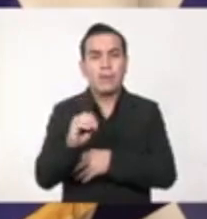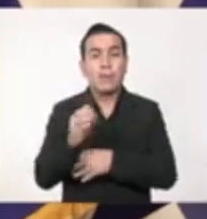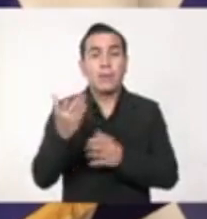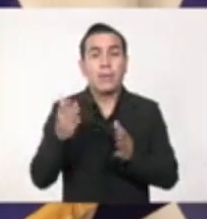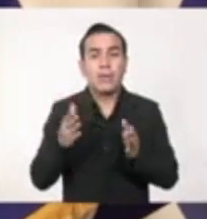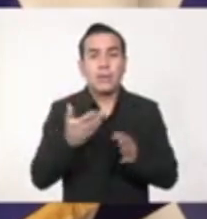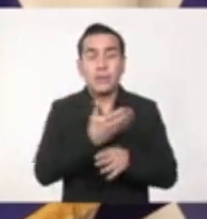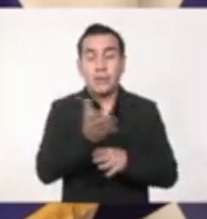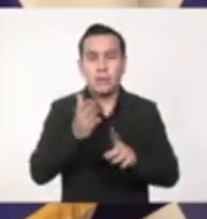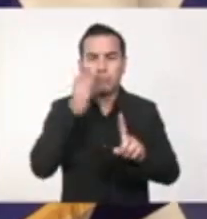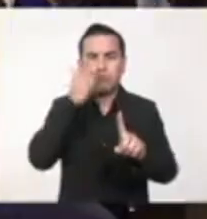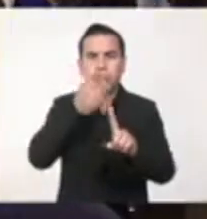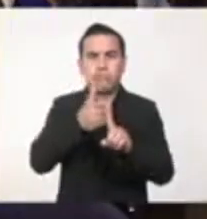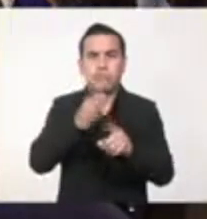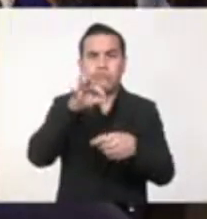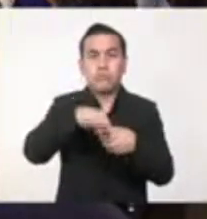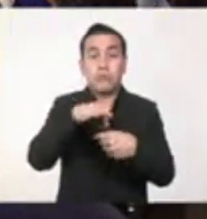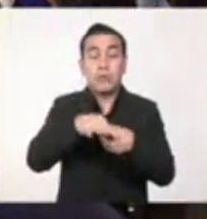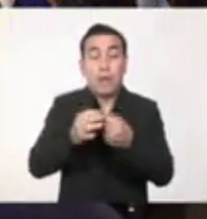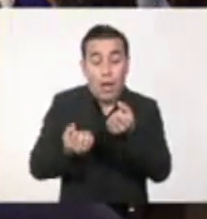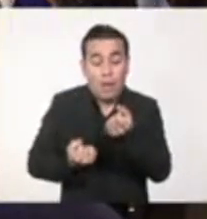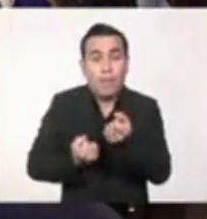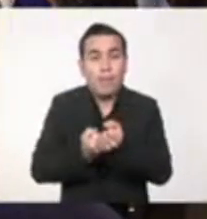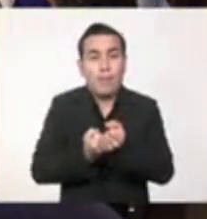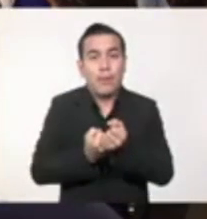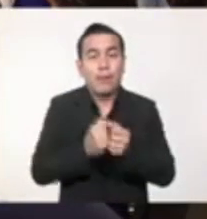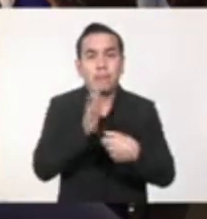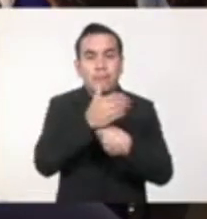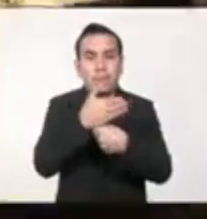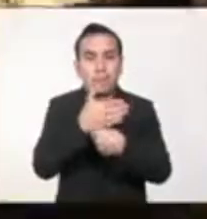party votes, and that's what it's called, well , no, no, no, no,